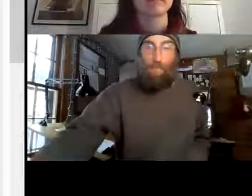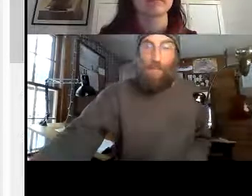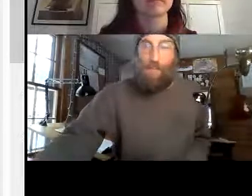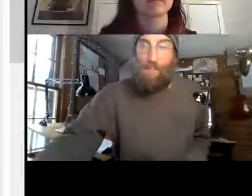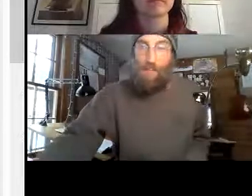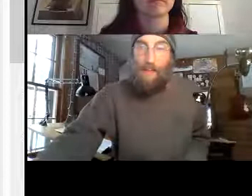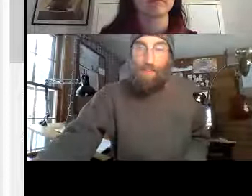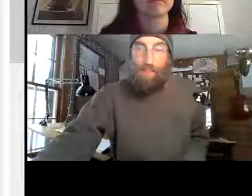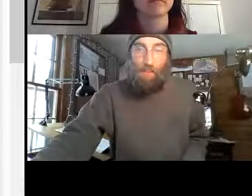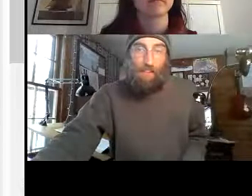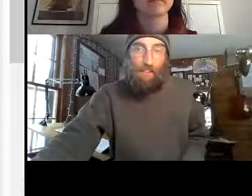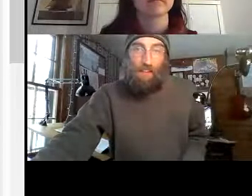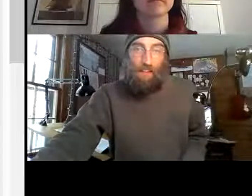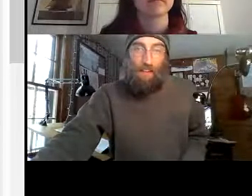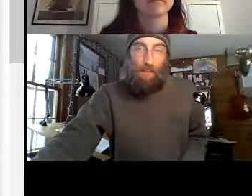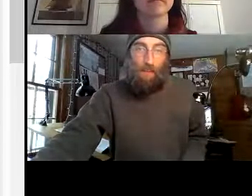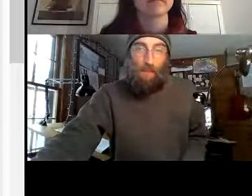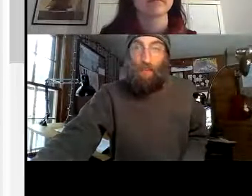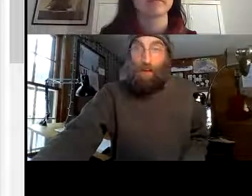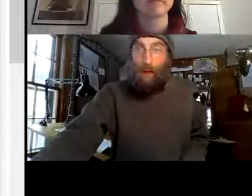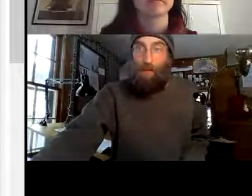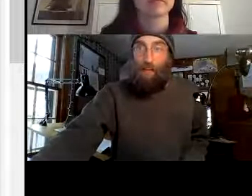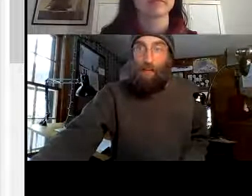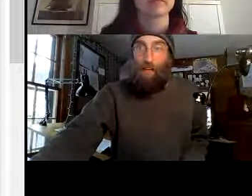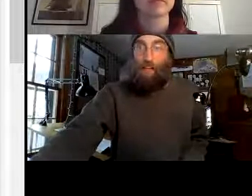and that becomes some of the battle stories, um some of the combat represented